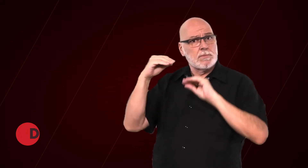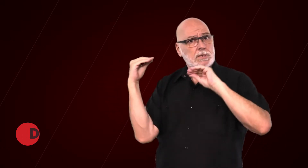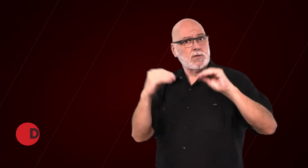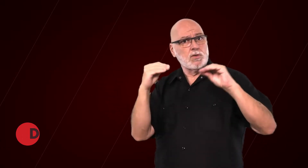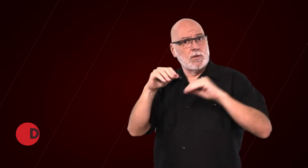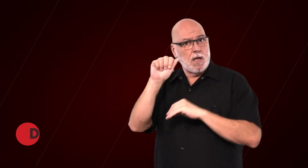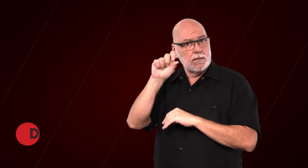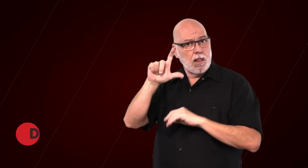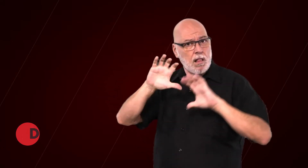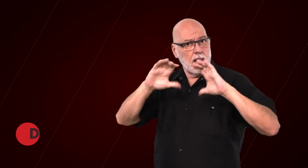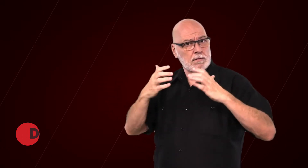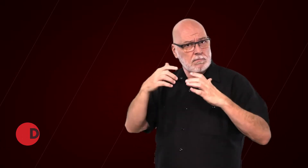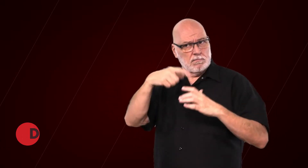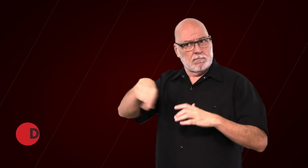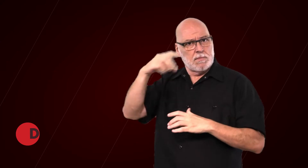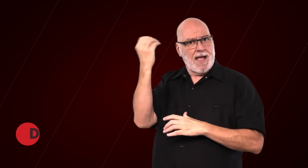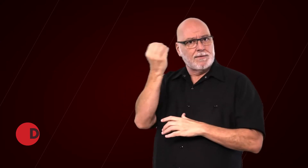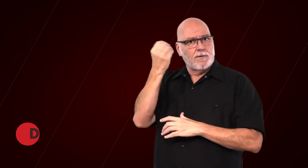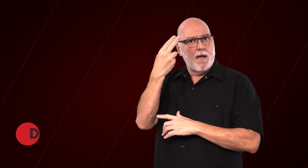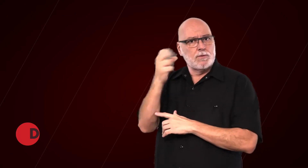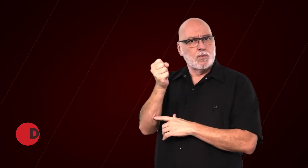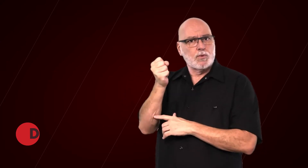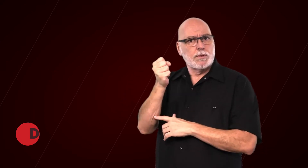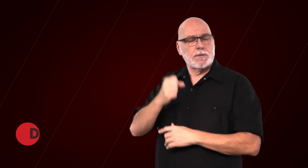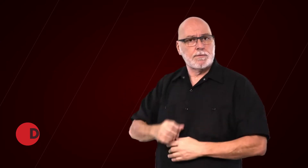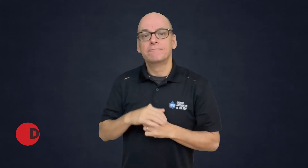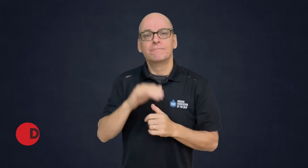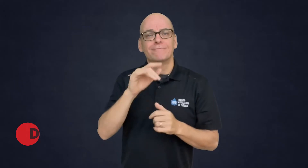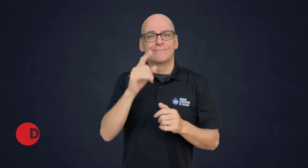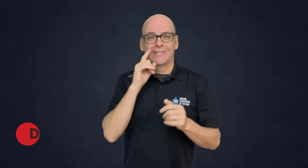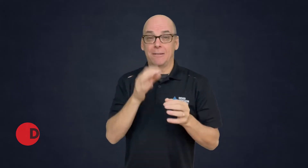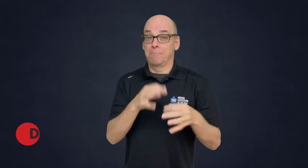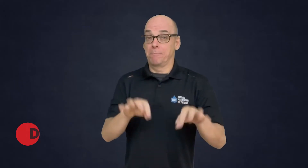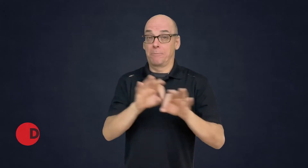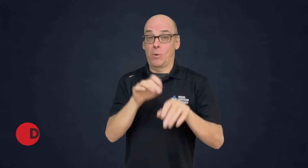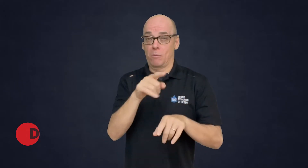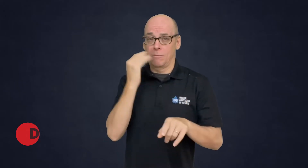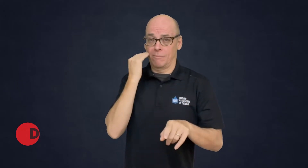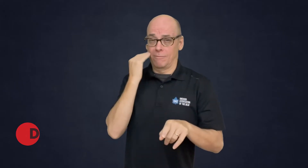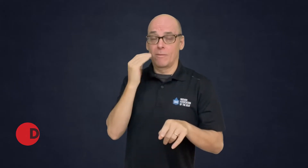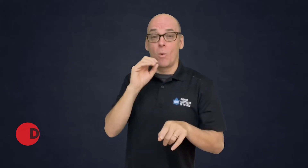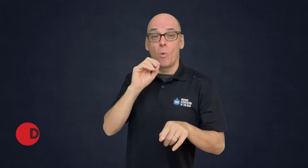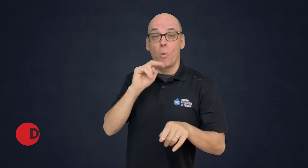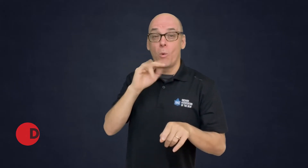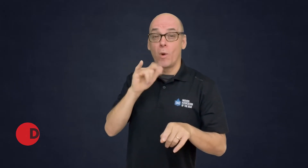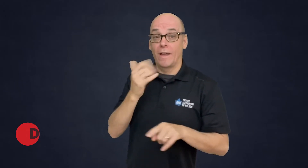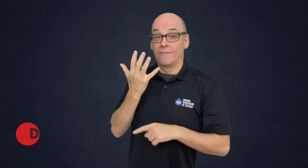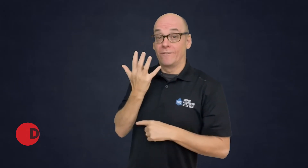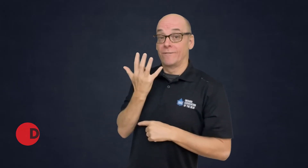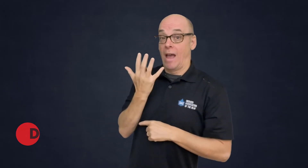the ASL classes in Ontario high schools? I think it is important you know that only